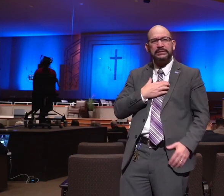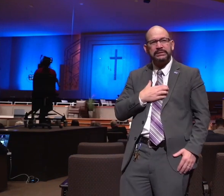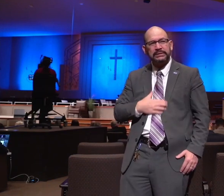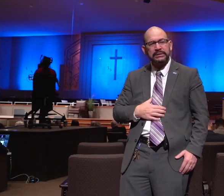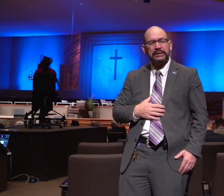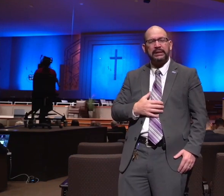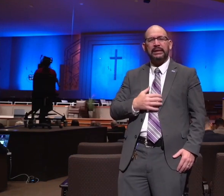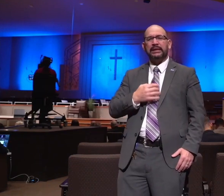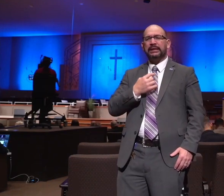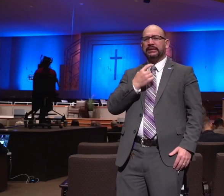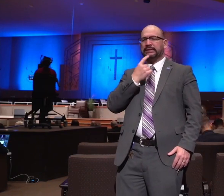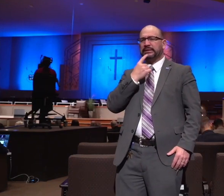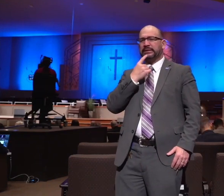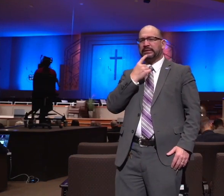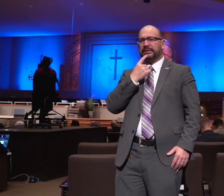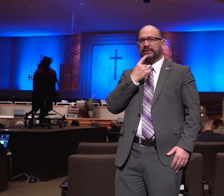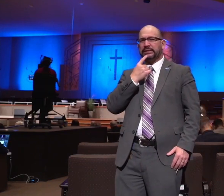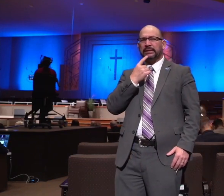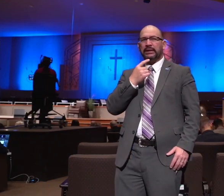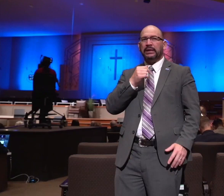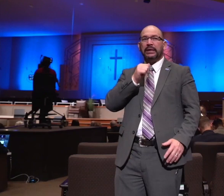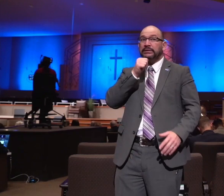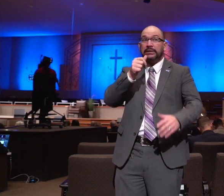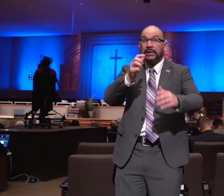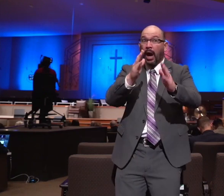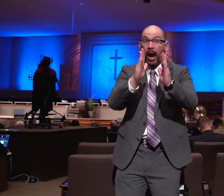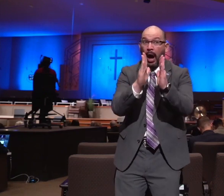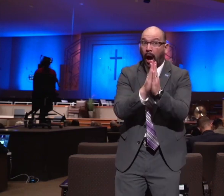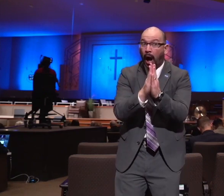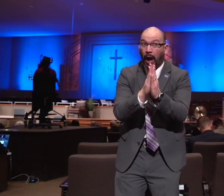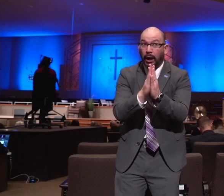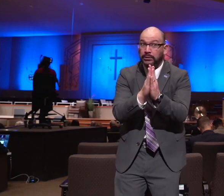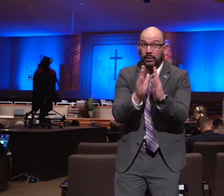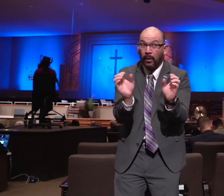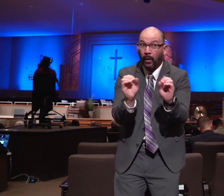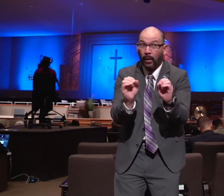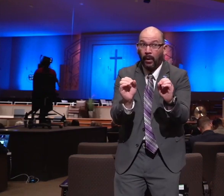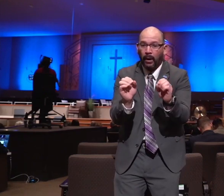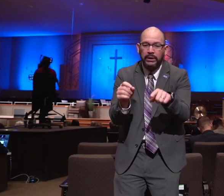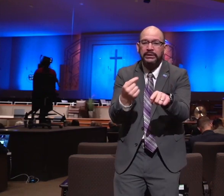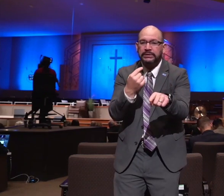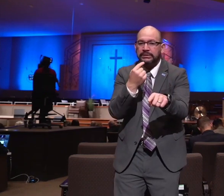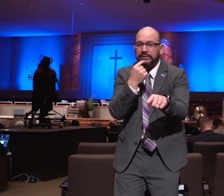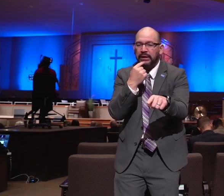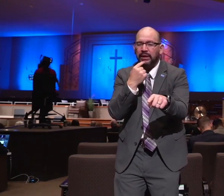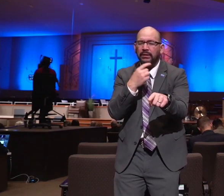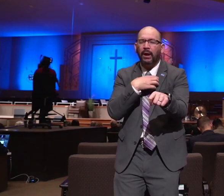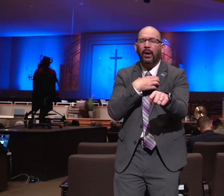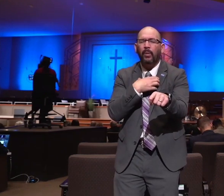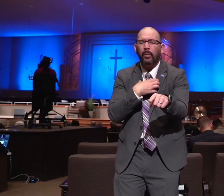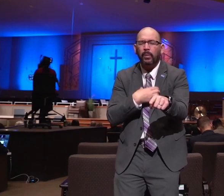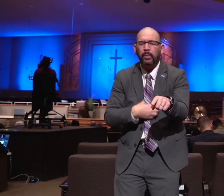it’s not a request we know that by the way he behaves later on